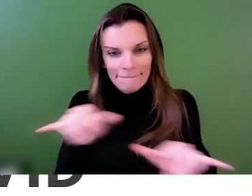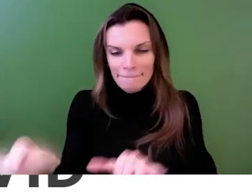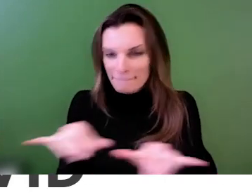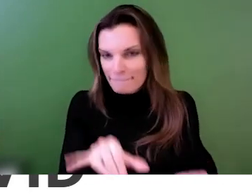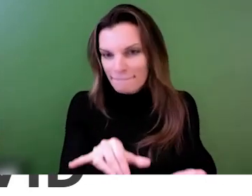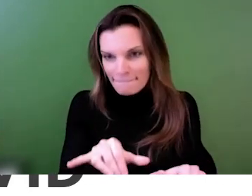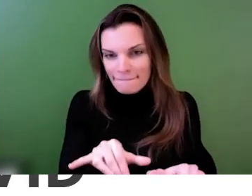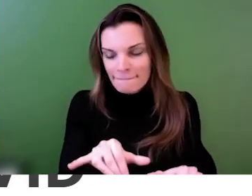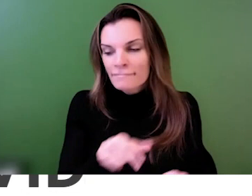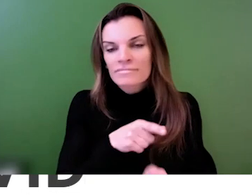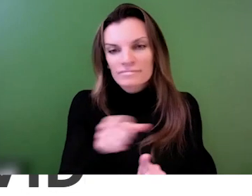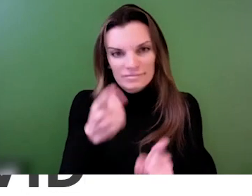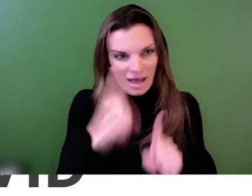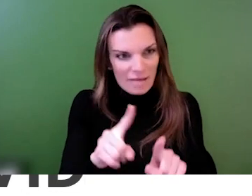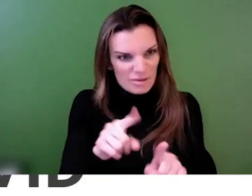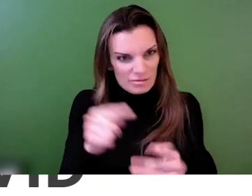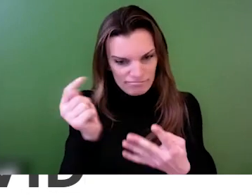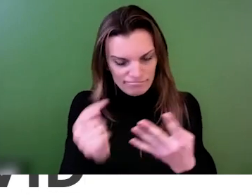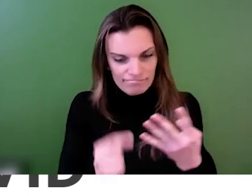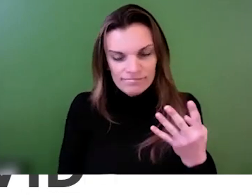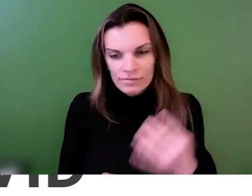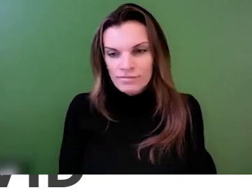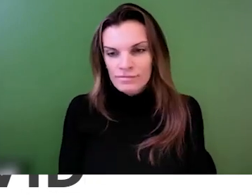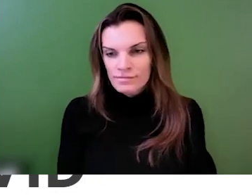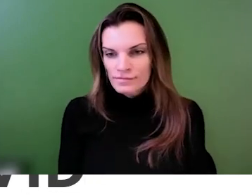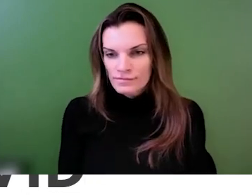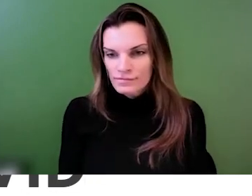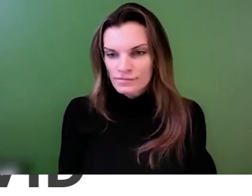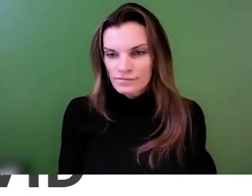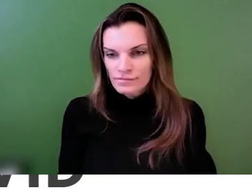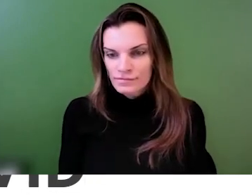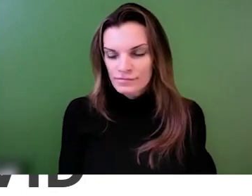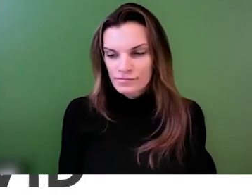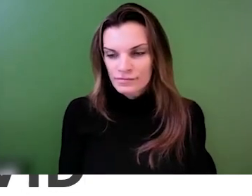are experiencing these symptoms. And I think it's important to